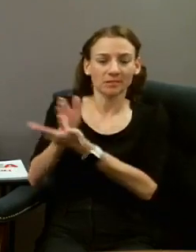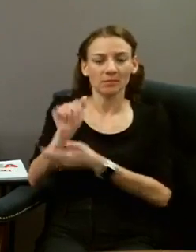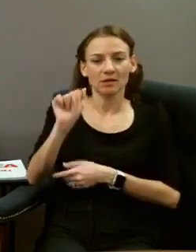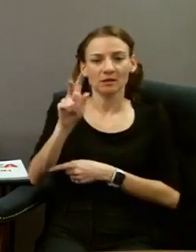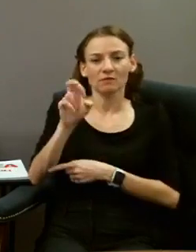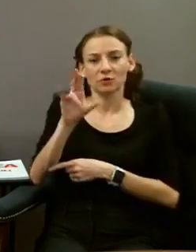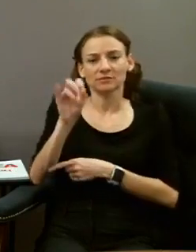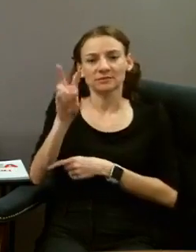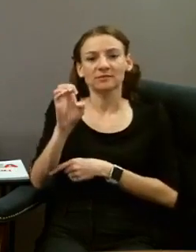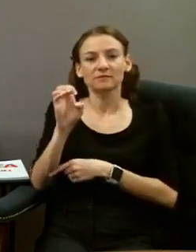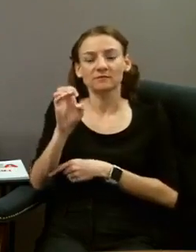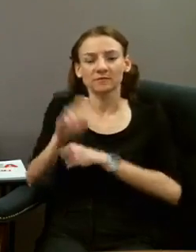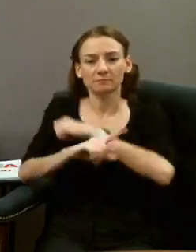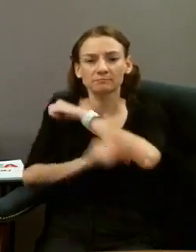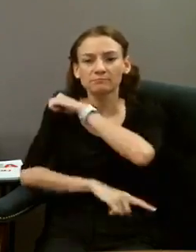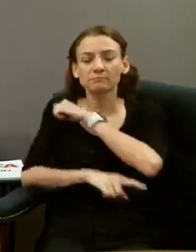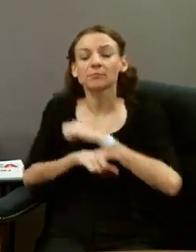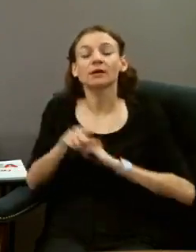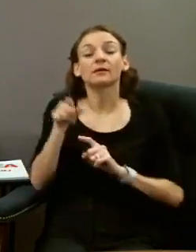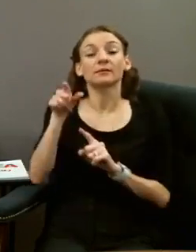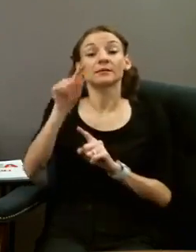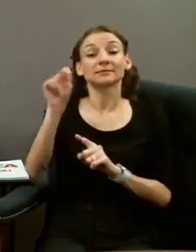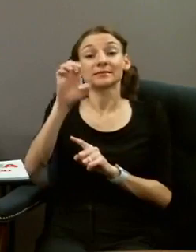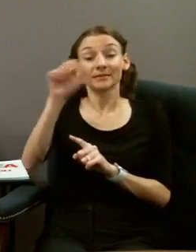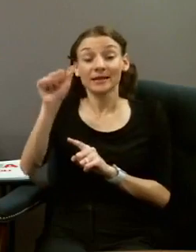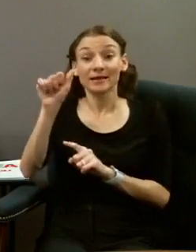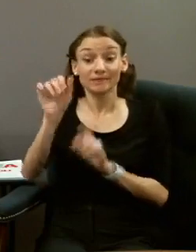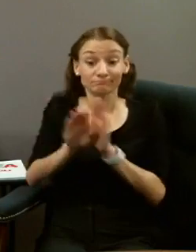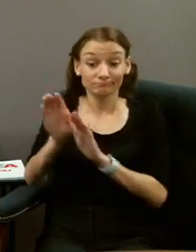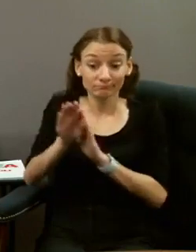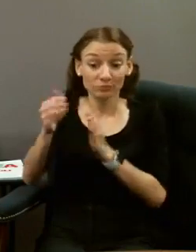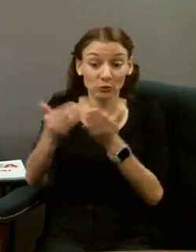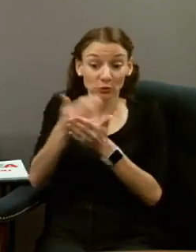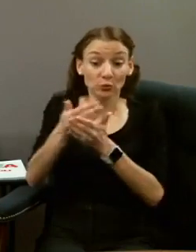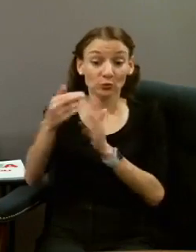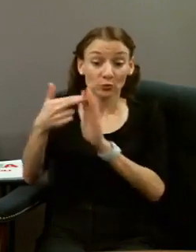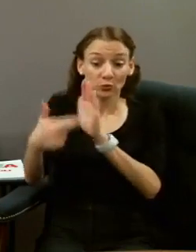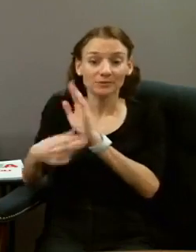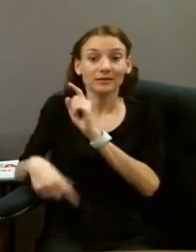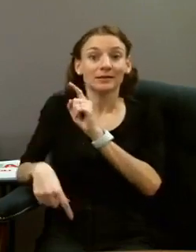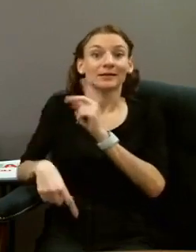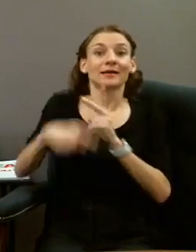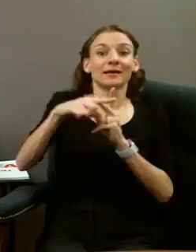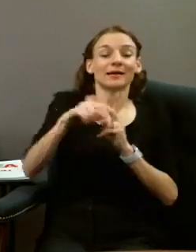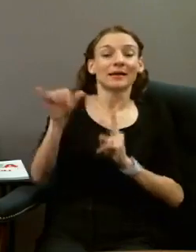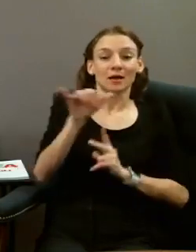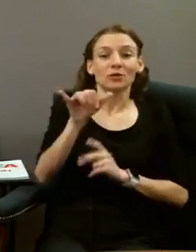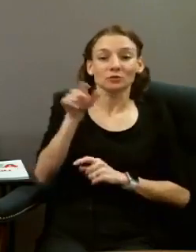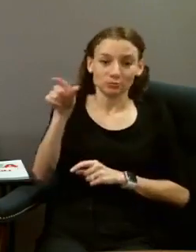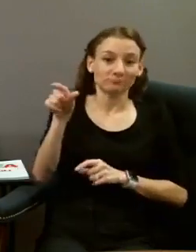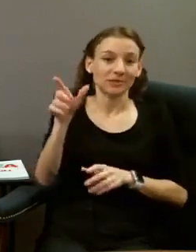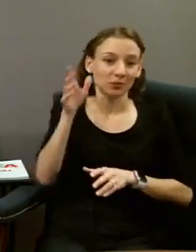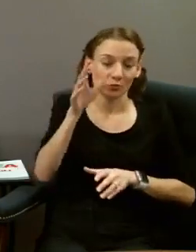TEA also has a new charge in this legislation. The legislation, by the way, is Senate Bill 712